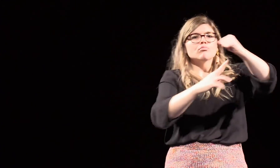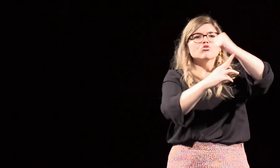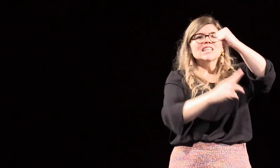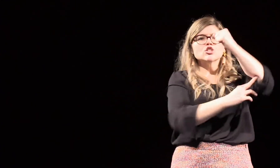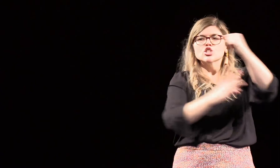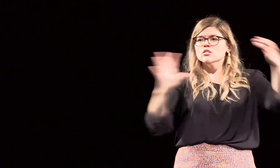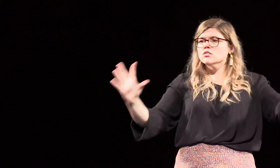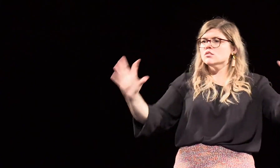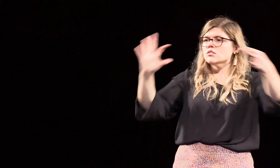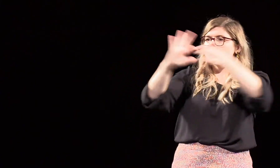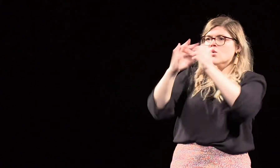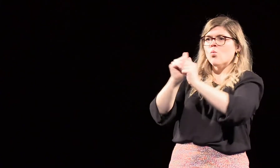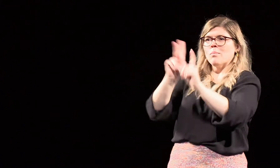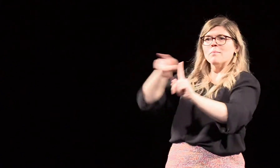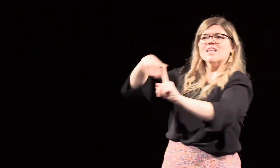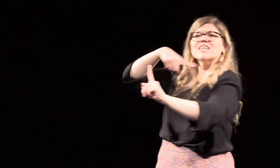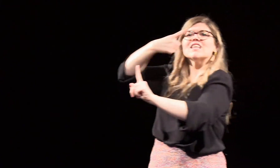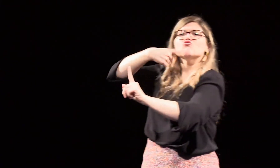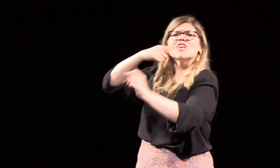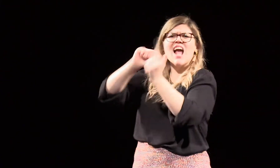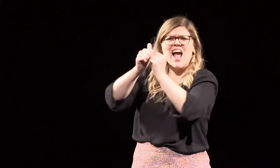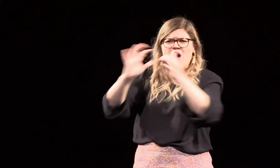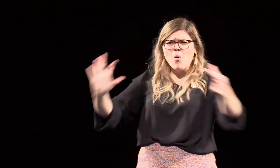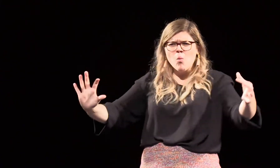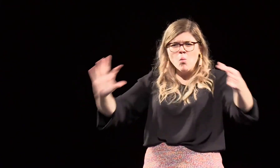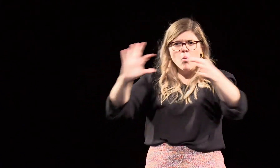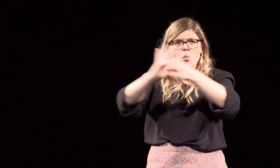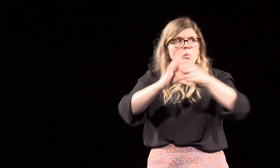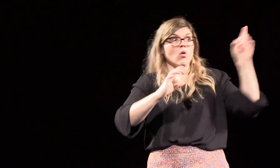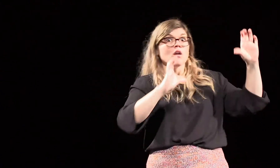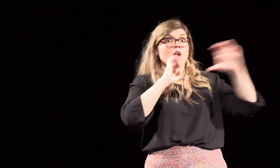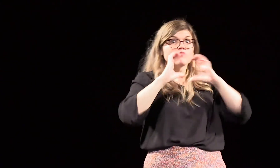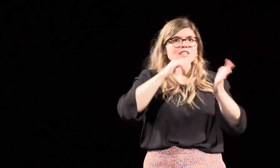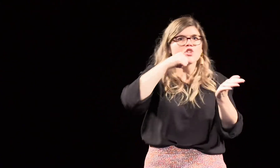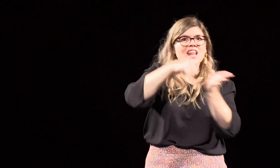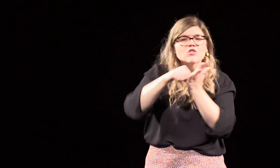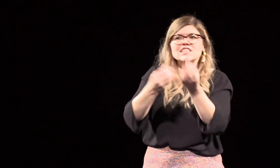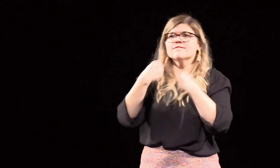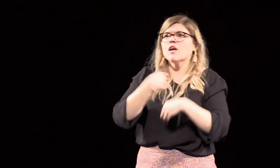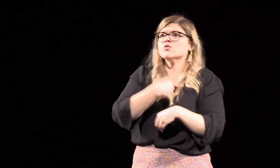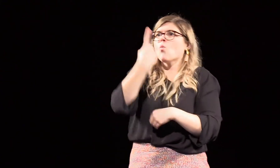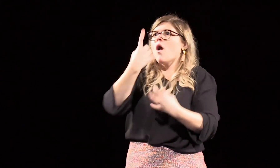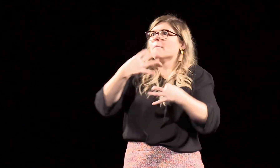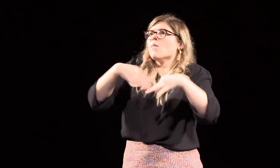and it shows how deaf people built these bridges and connected with the hearing world.